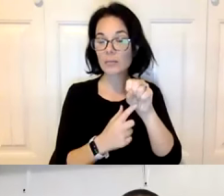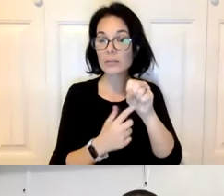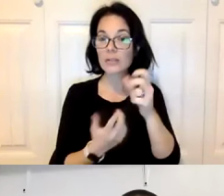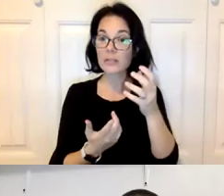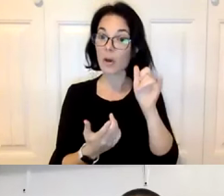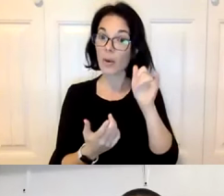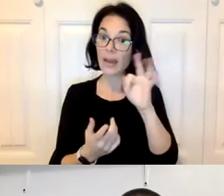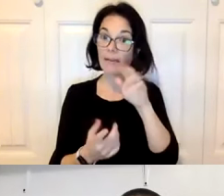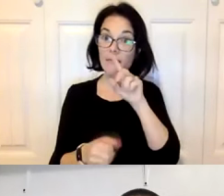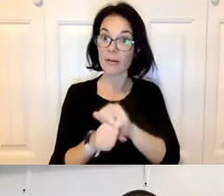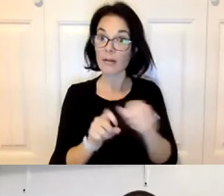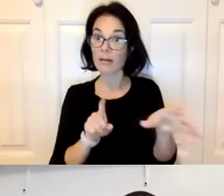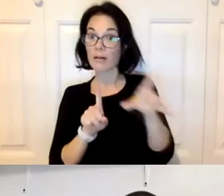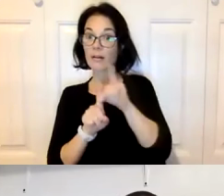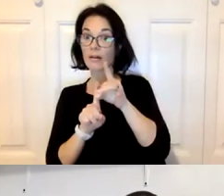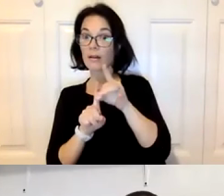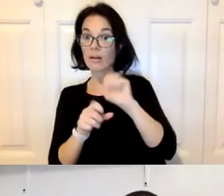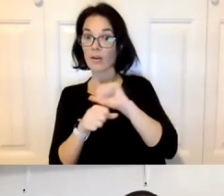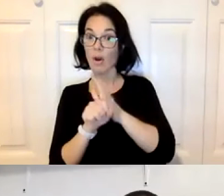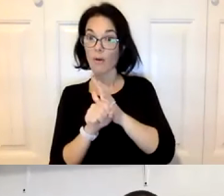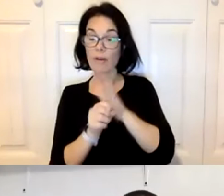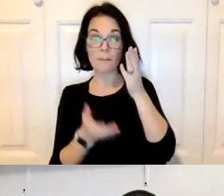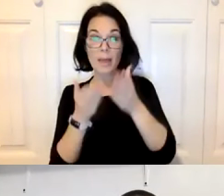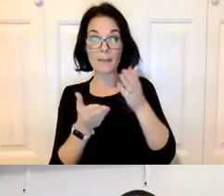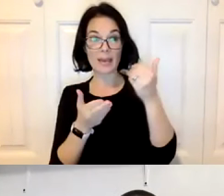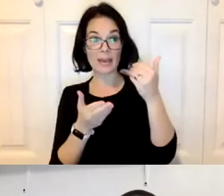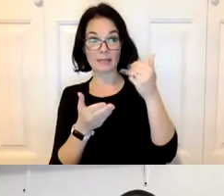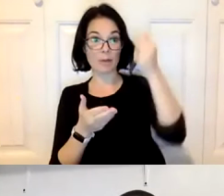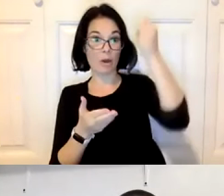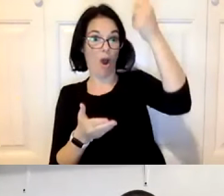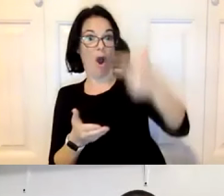might have some of, or a lot of.